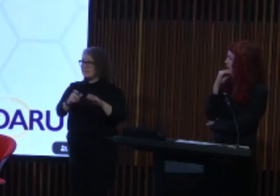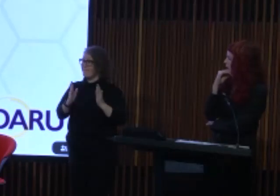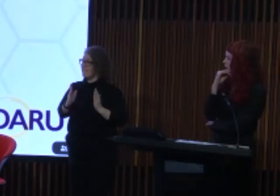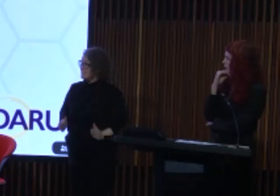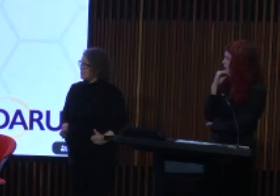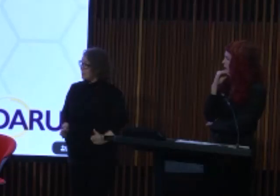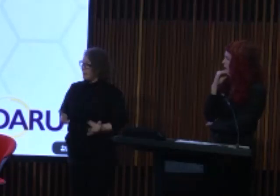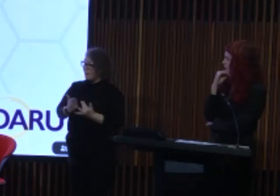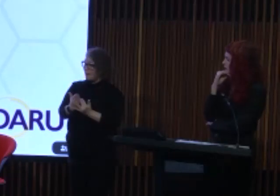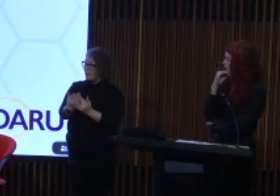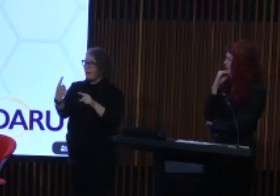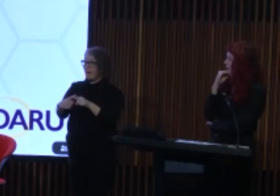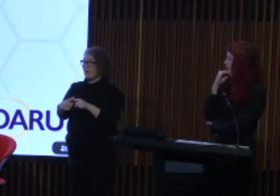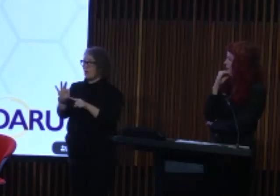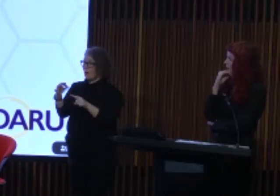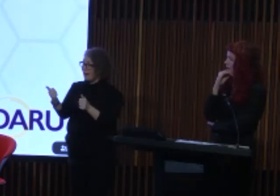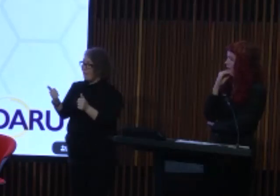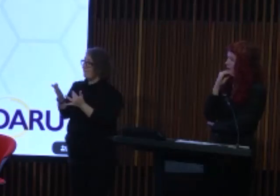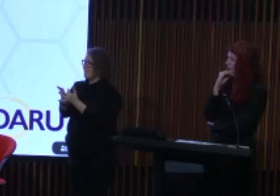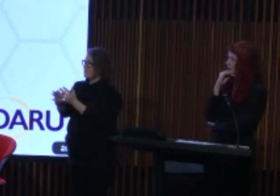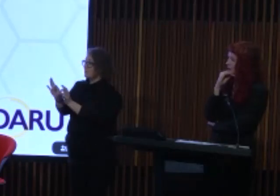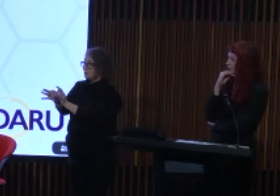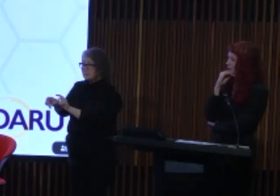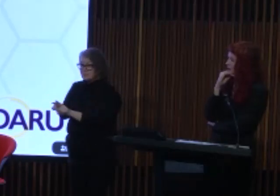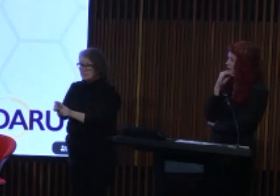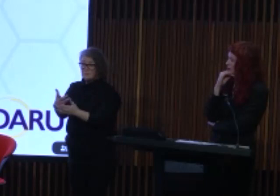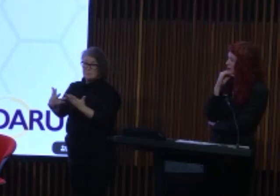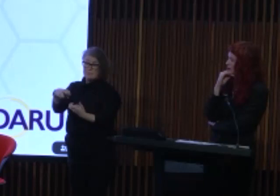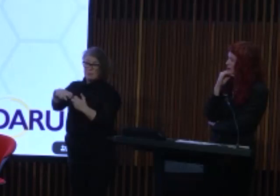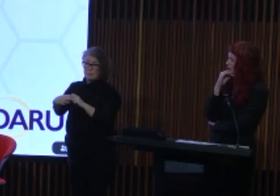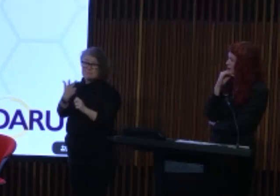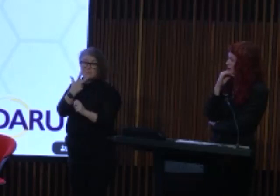of access to interpreters is really problematic. If you don't have access to understand